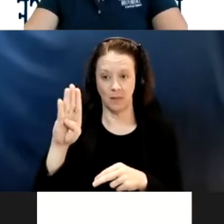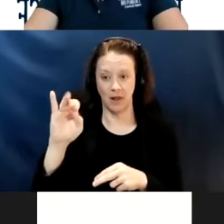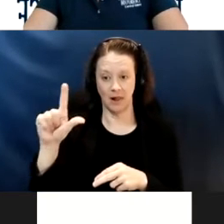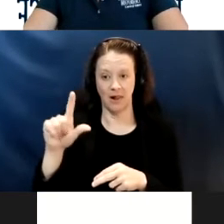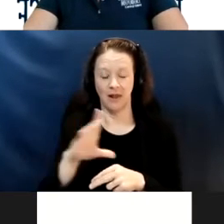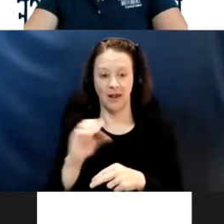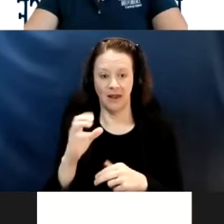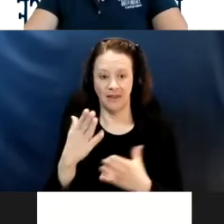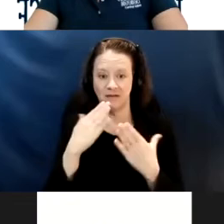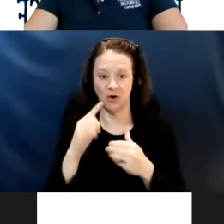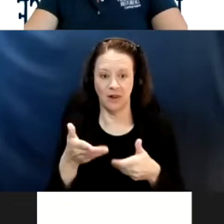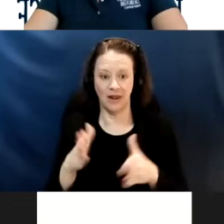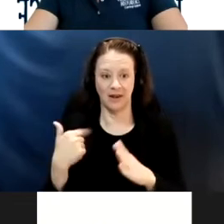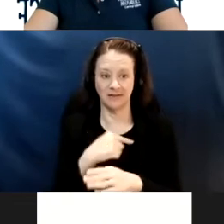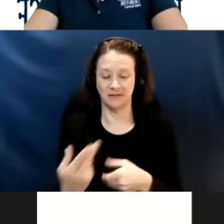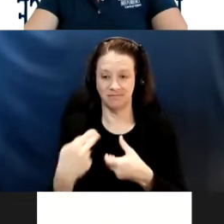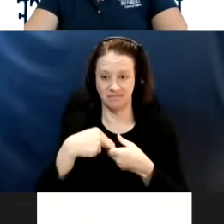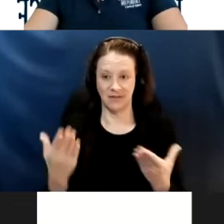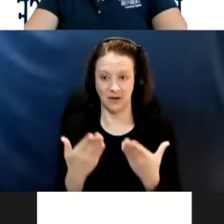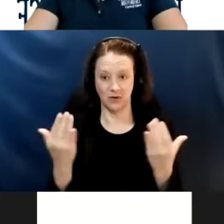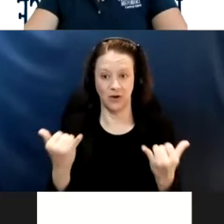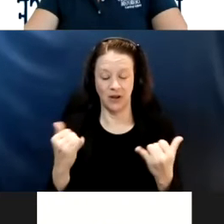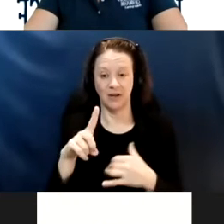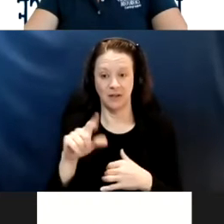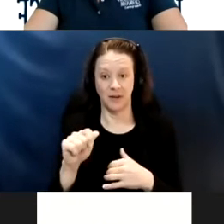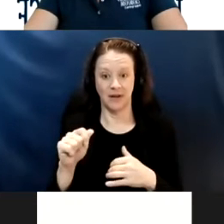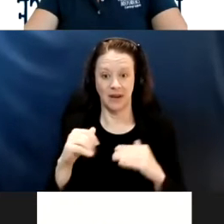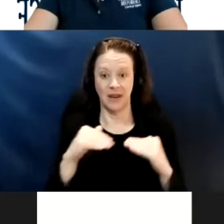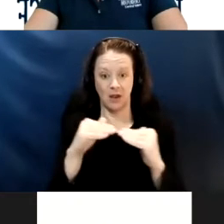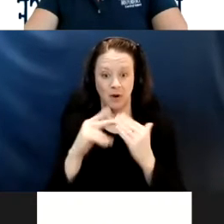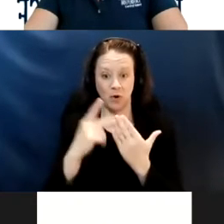The Disability Equity Project Coalition organizations,